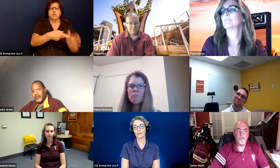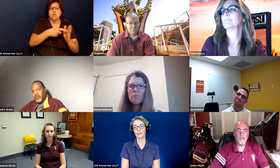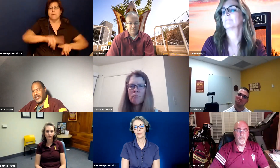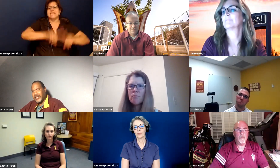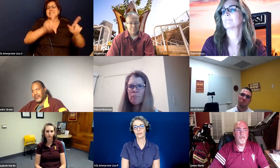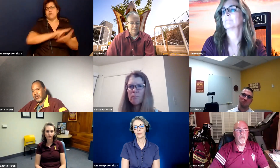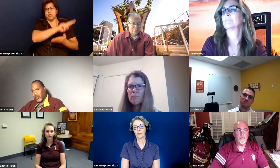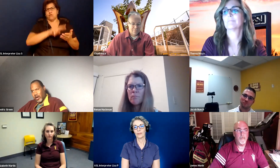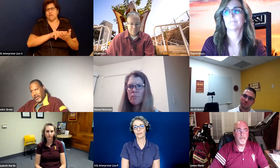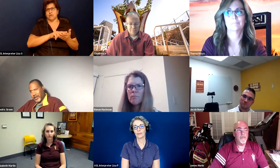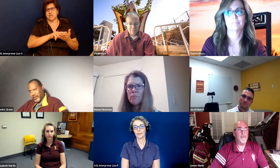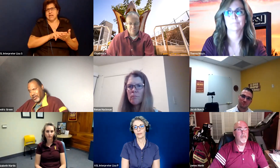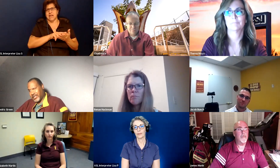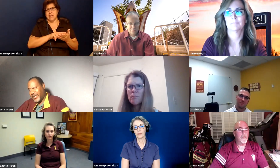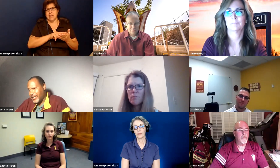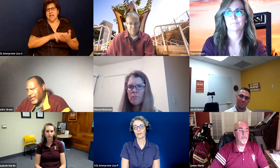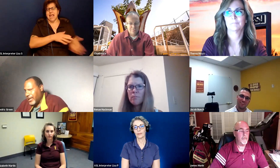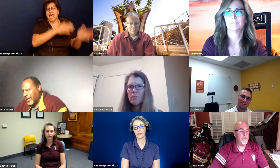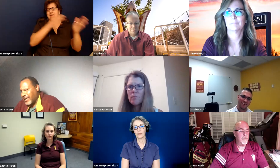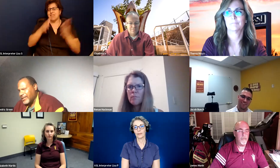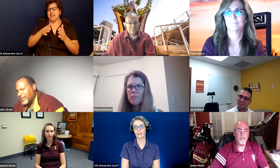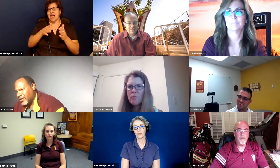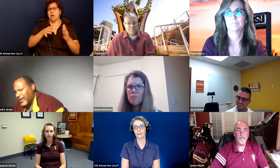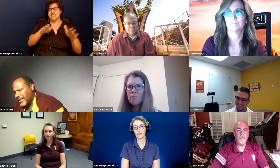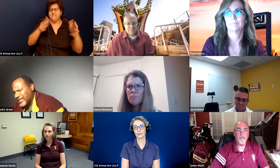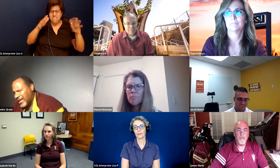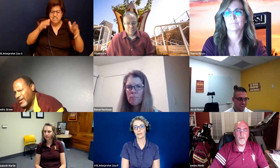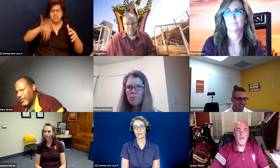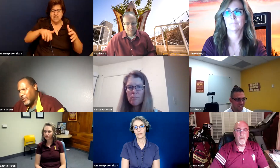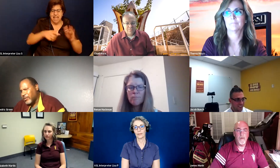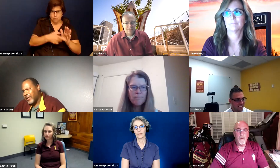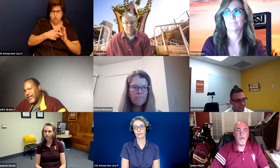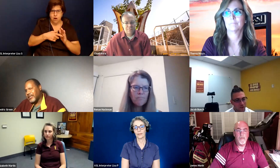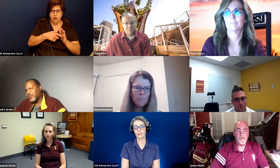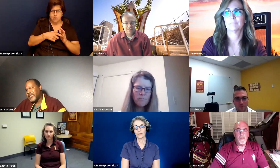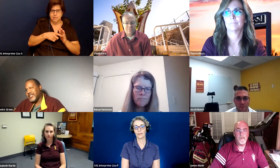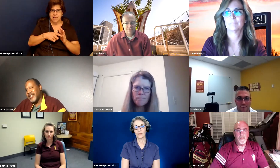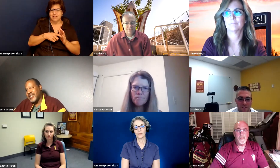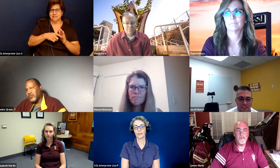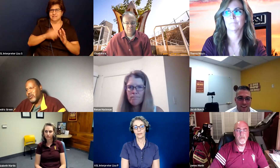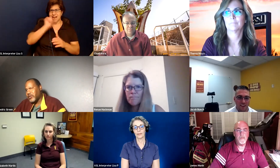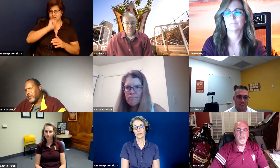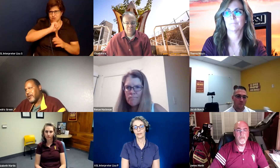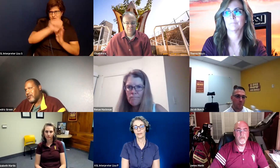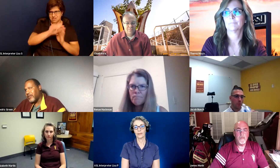I was finishing up that requirement in Arizona state. And at the time my Spanish class was what they call the